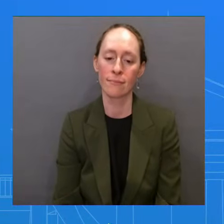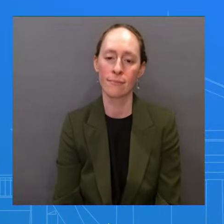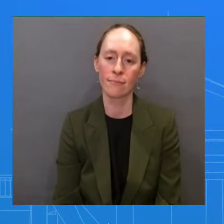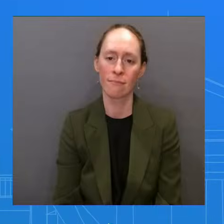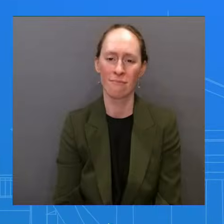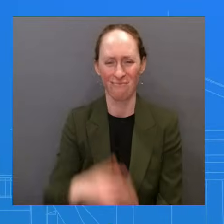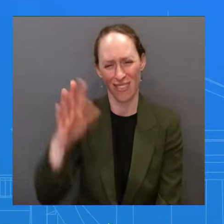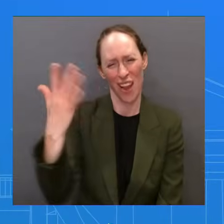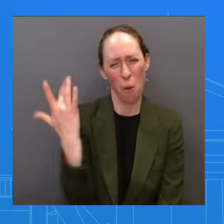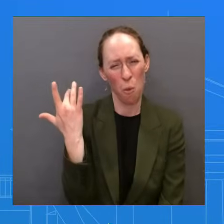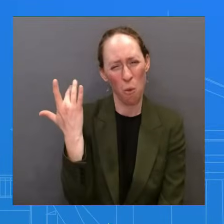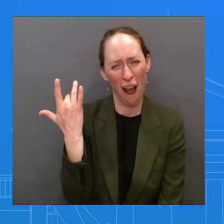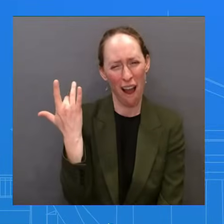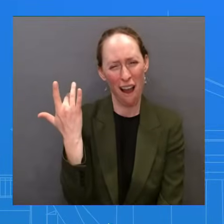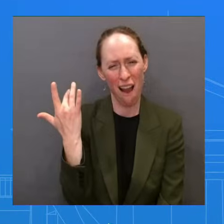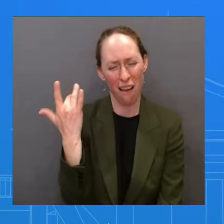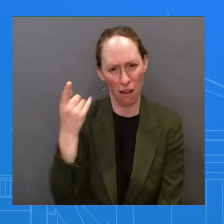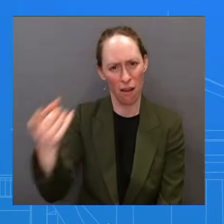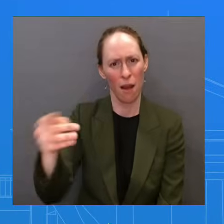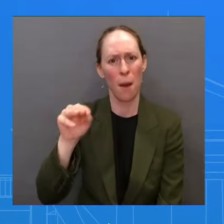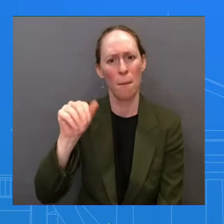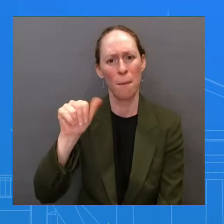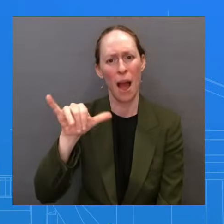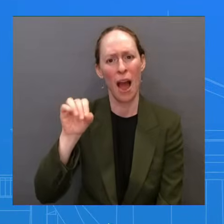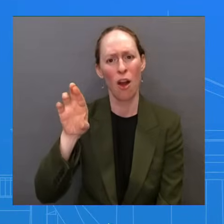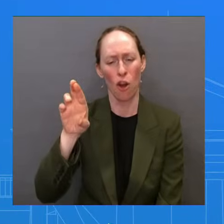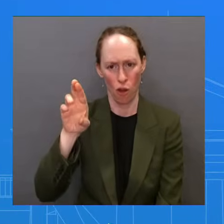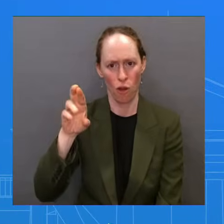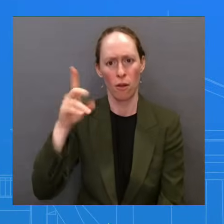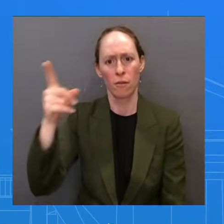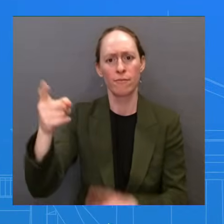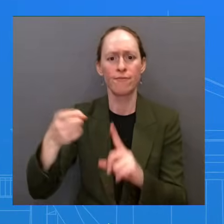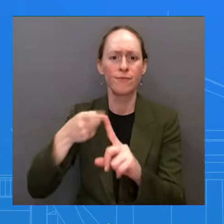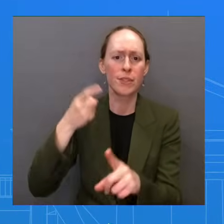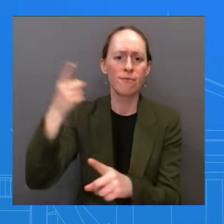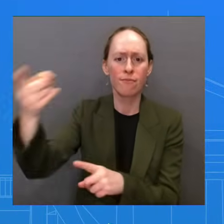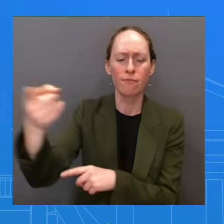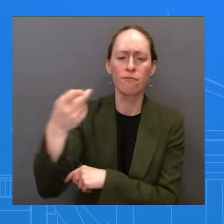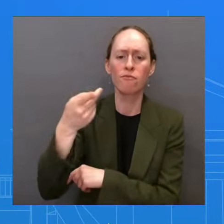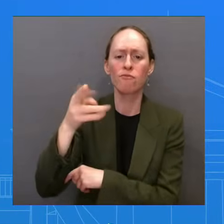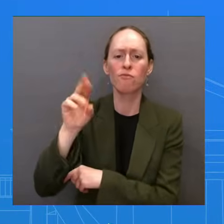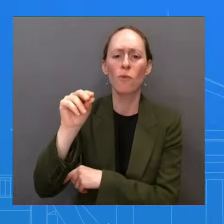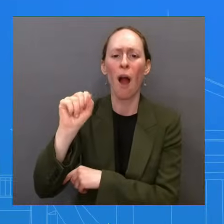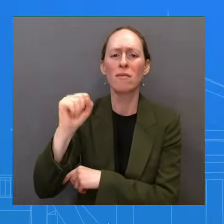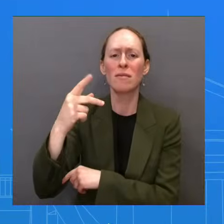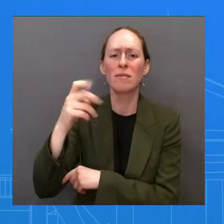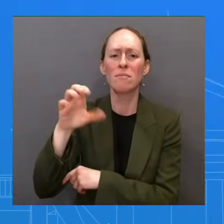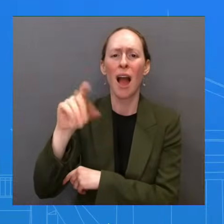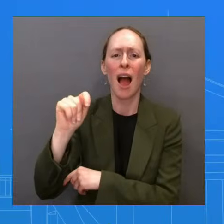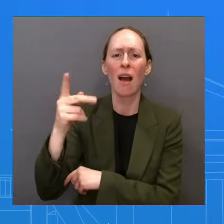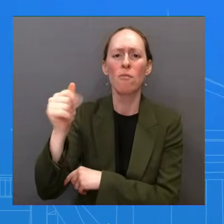Eid celebration last night? Ms. Jean-Pierre: So, let me just first say this is under the purview of the Secret Service. What I will say more broadly is that --